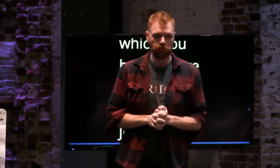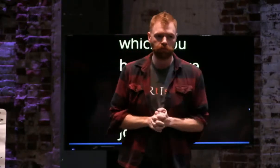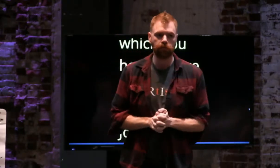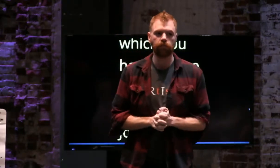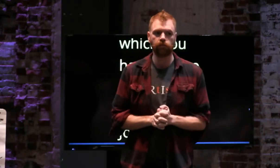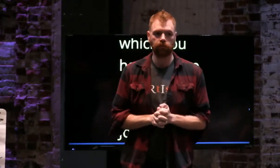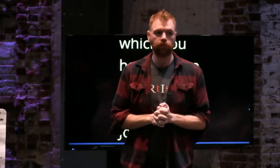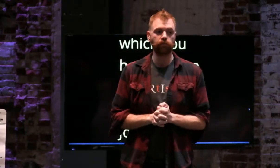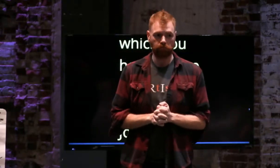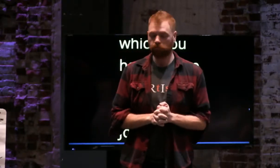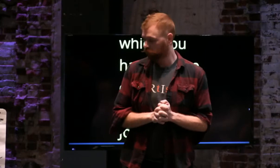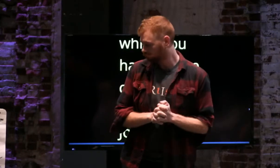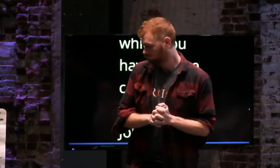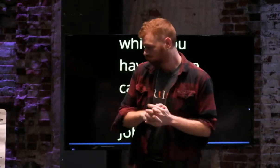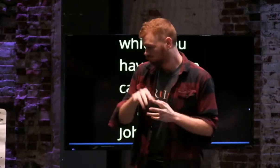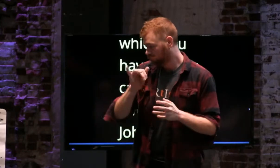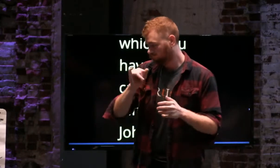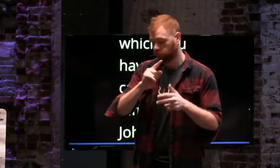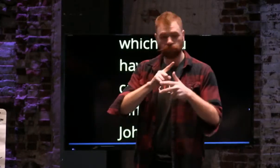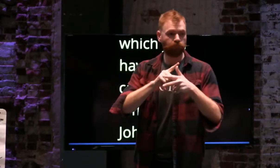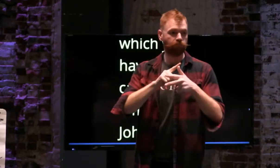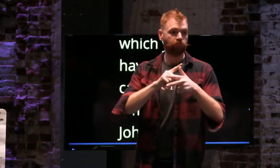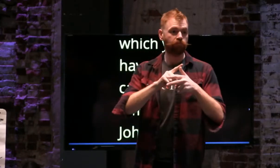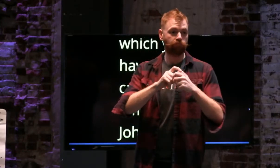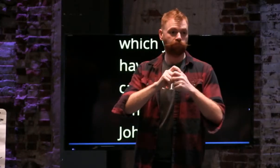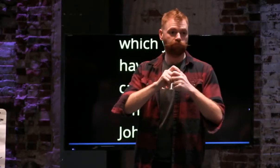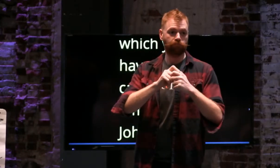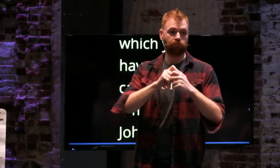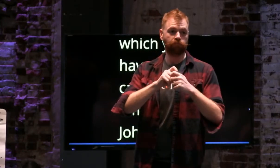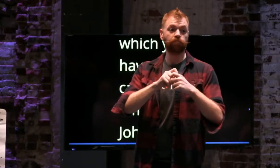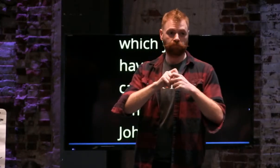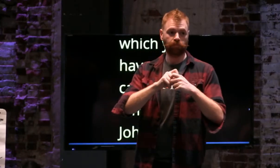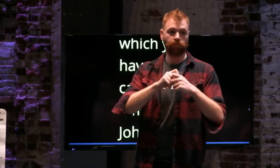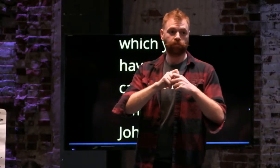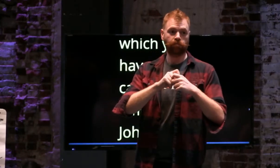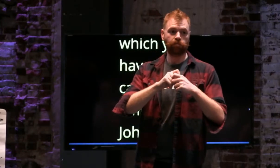Also, we want to be able to identify the pool of deaf artists where they are.